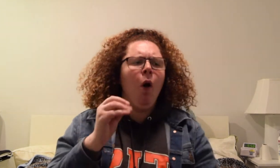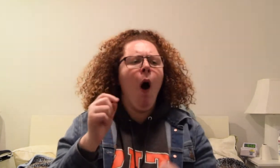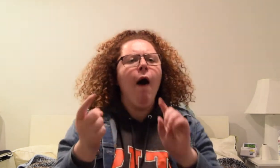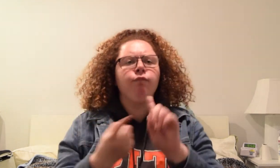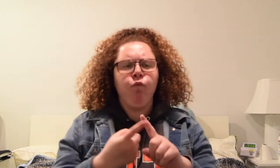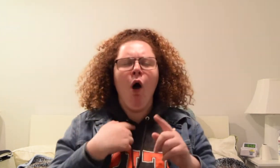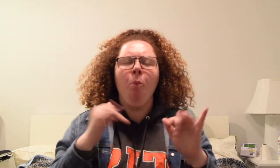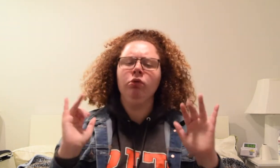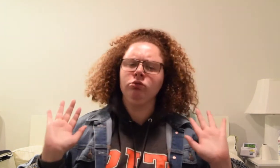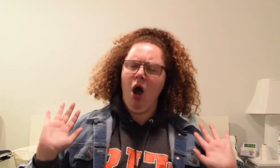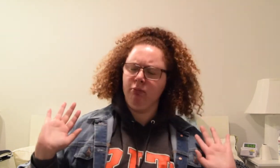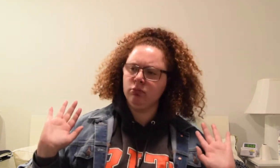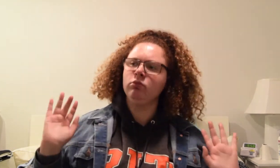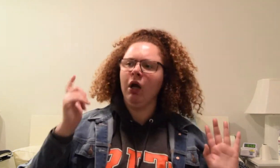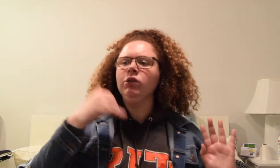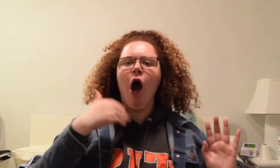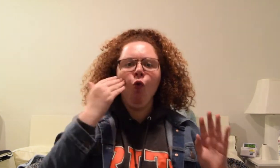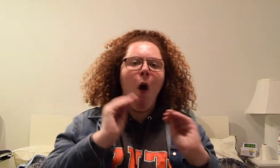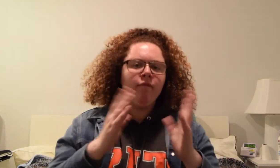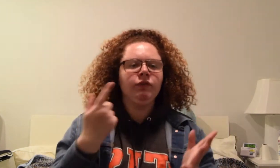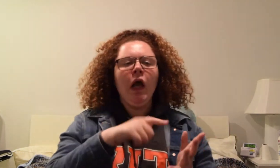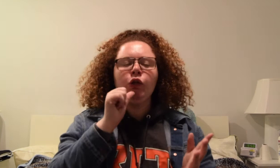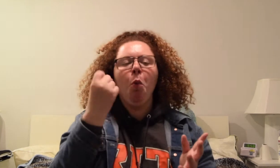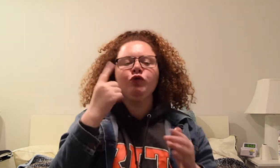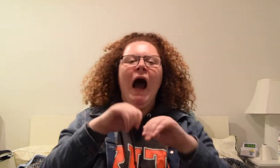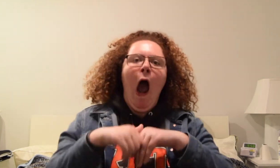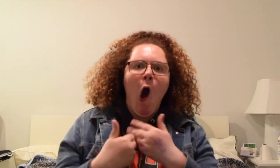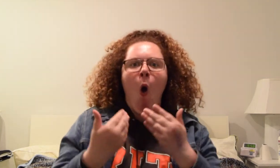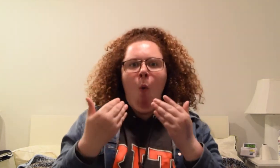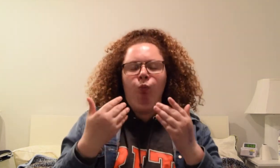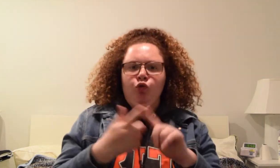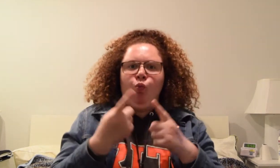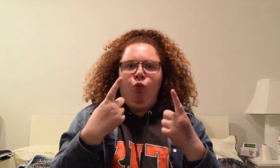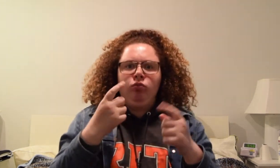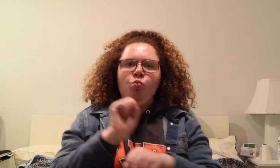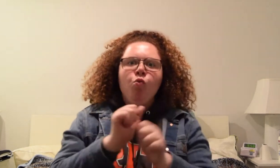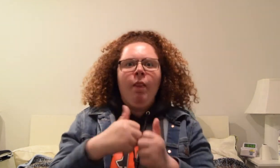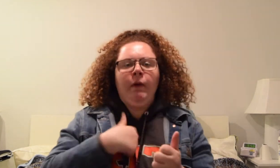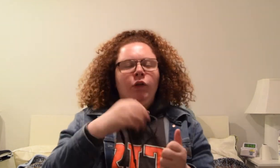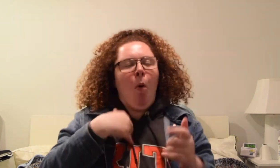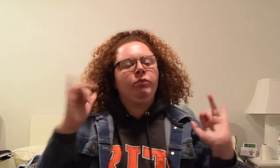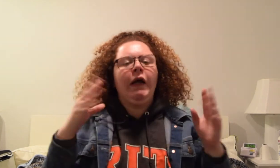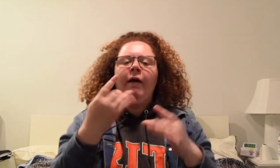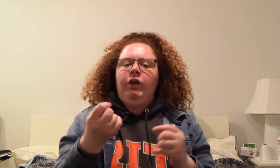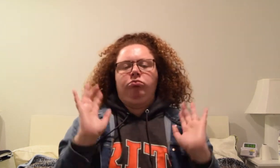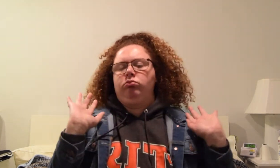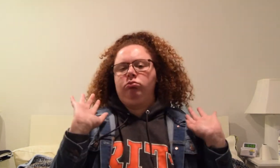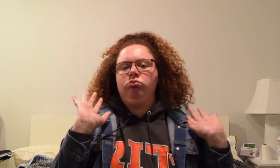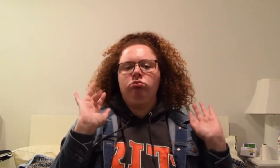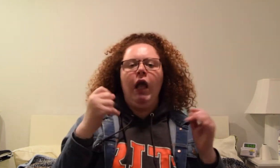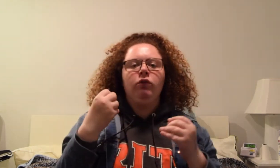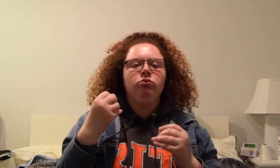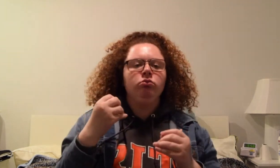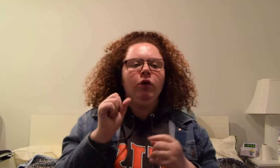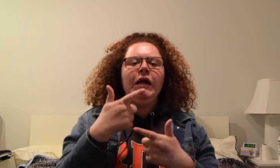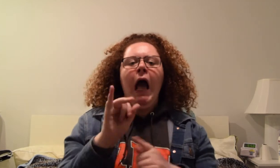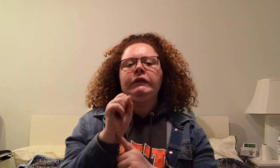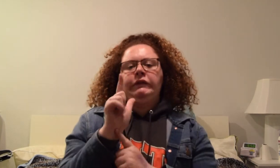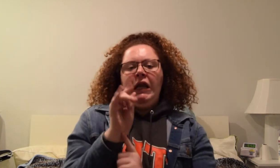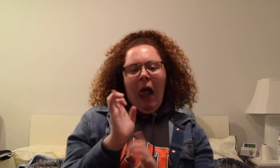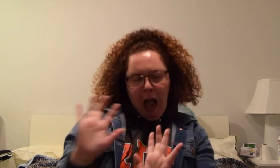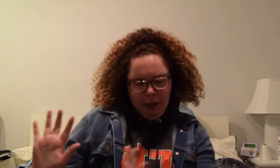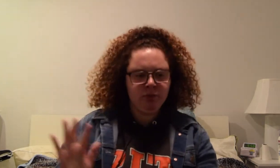So at first, I understood because they didn't know how to work with me so I let it slide